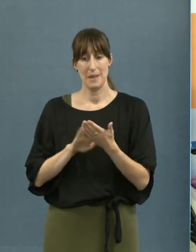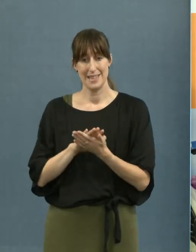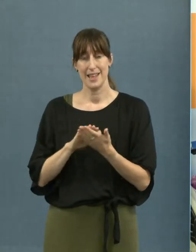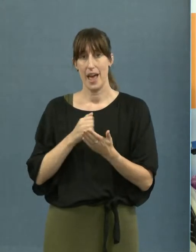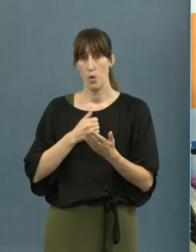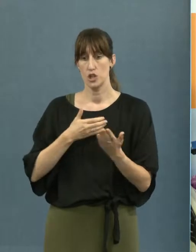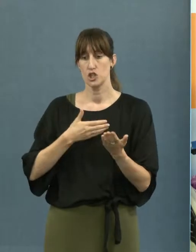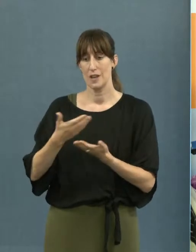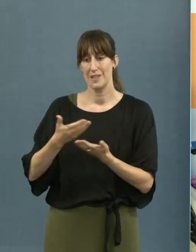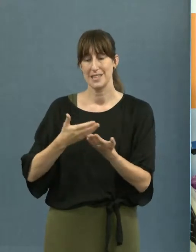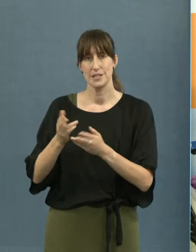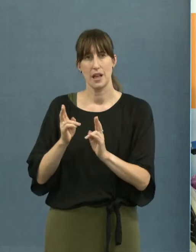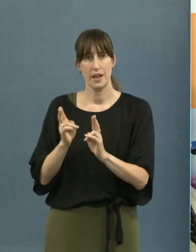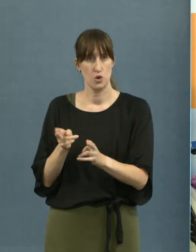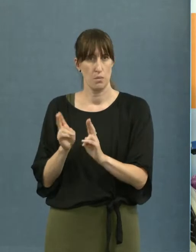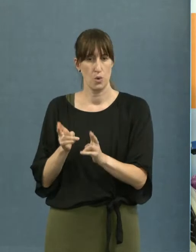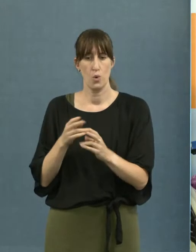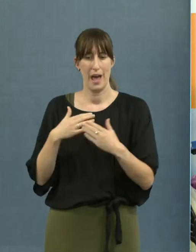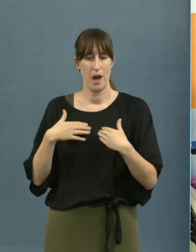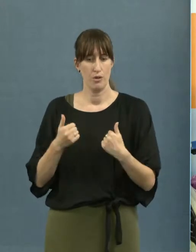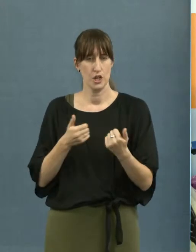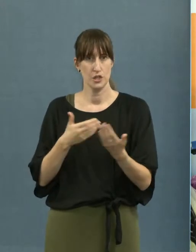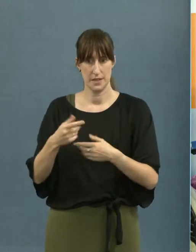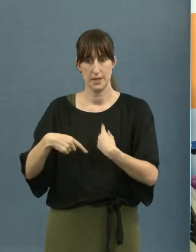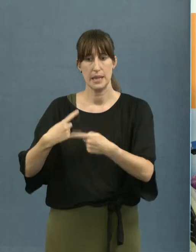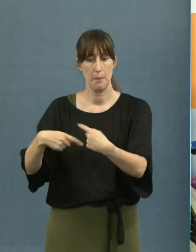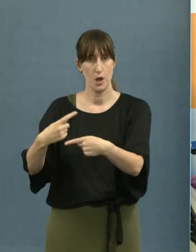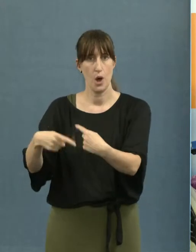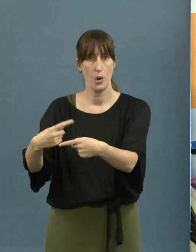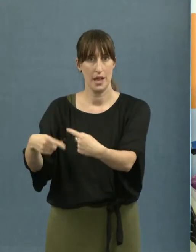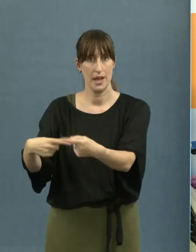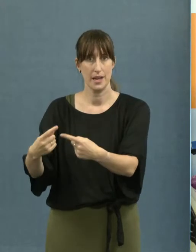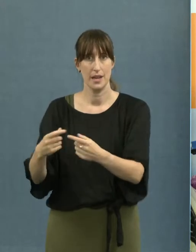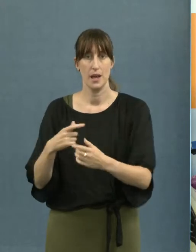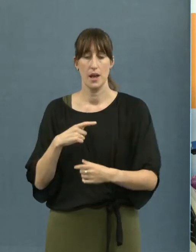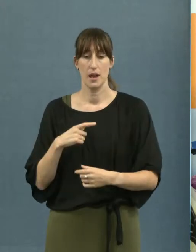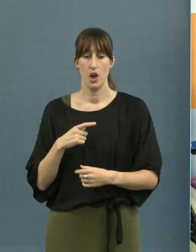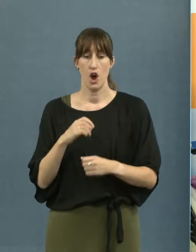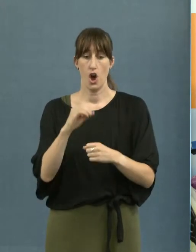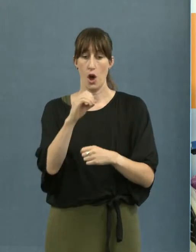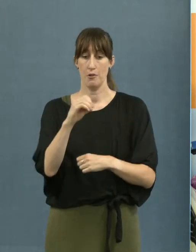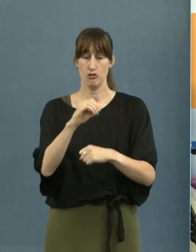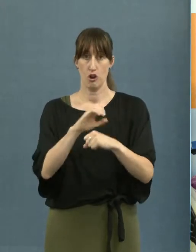as much as possible, and it's really been as the Omicron wave